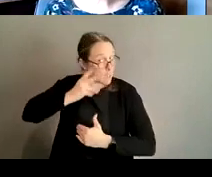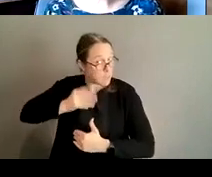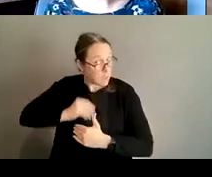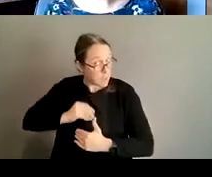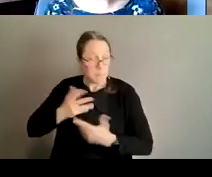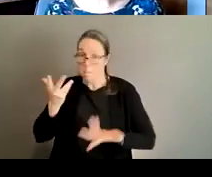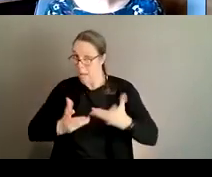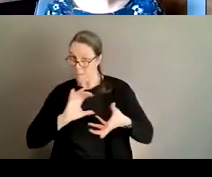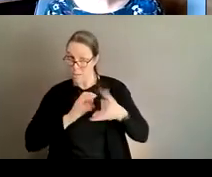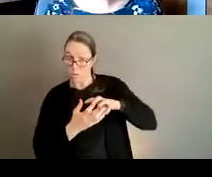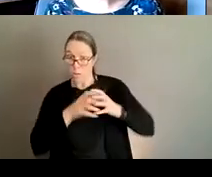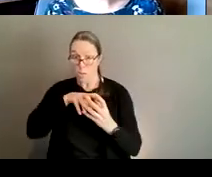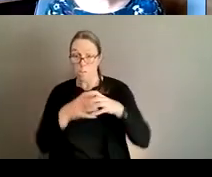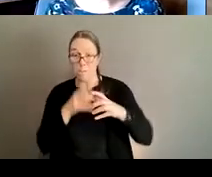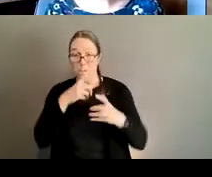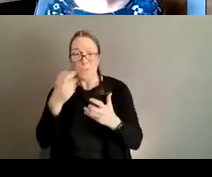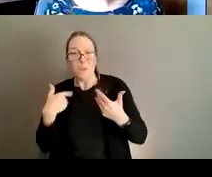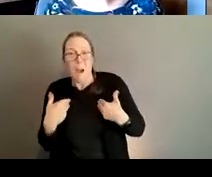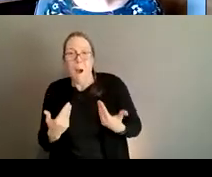because you have a conference where you are